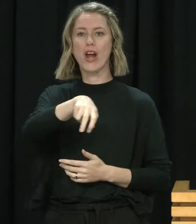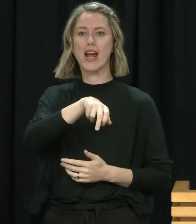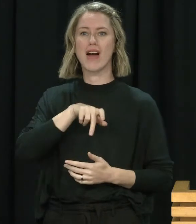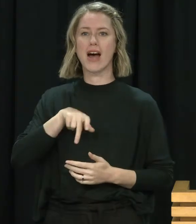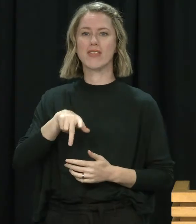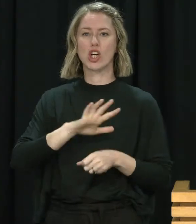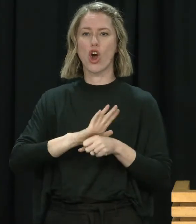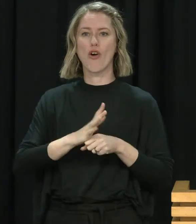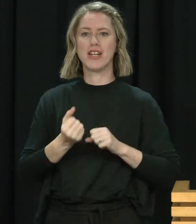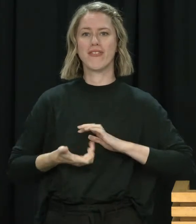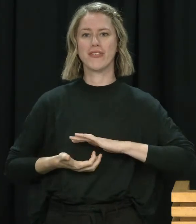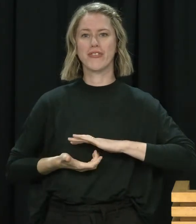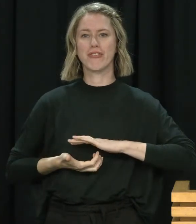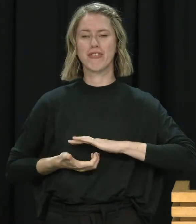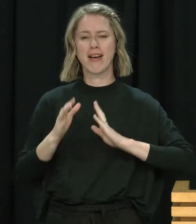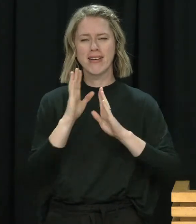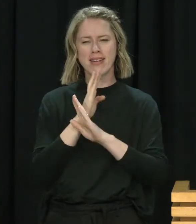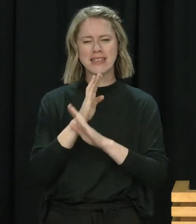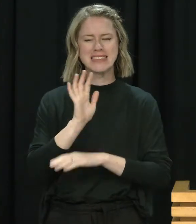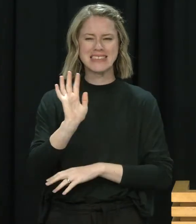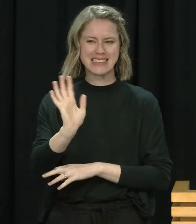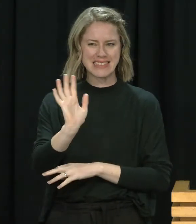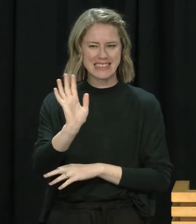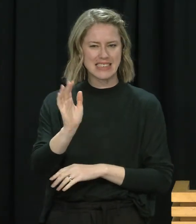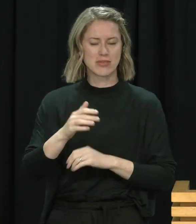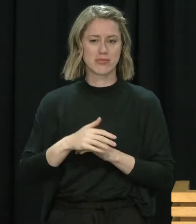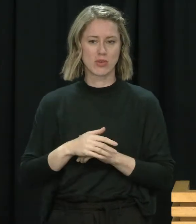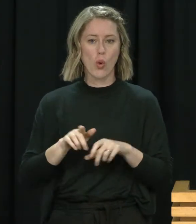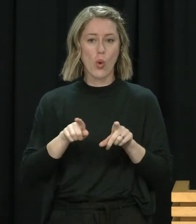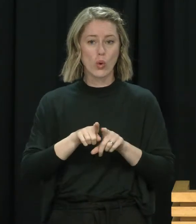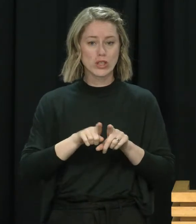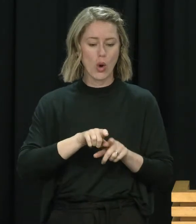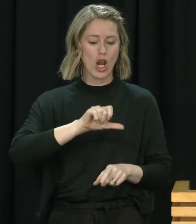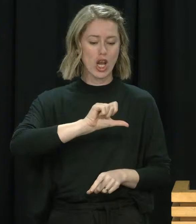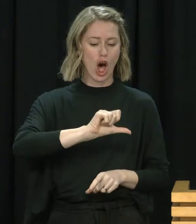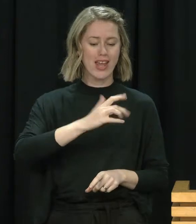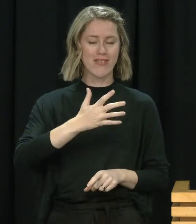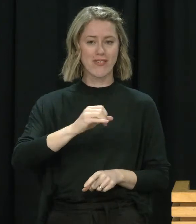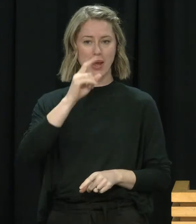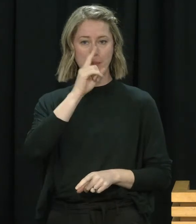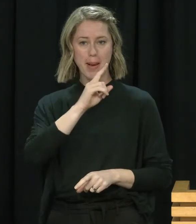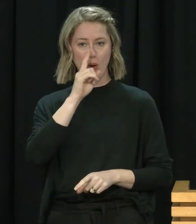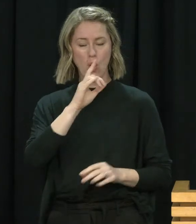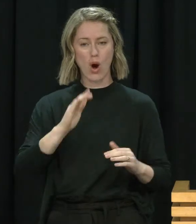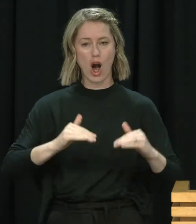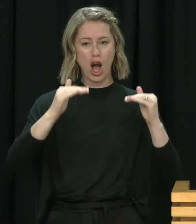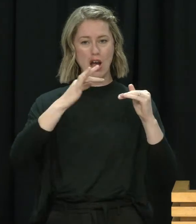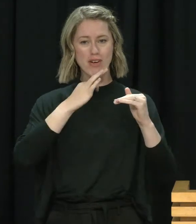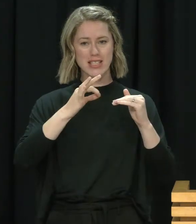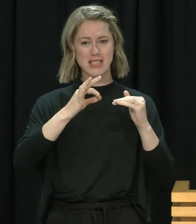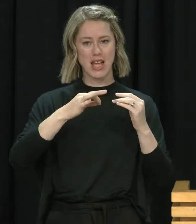We feel the likelihood of that is now very low and the fact that